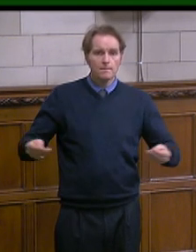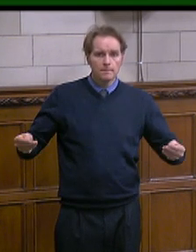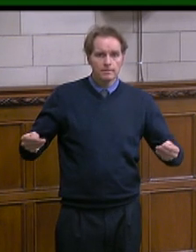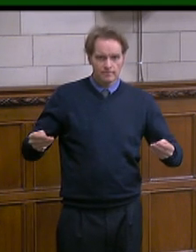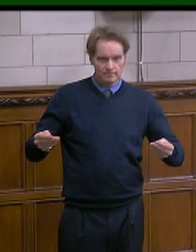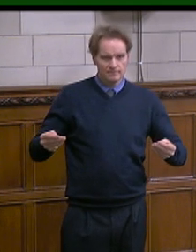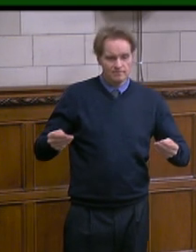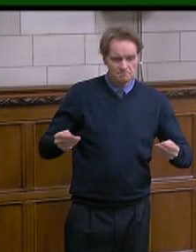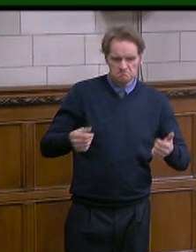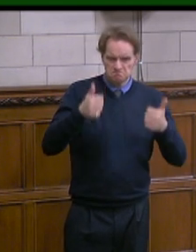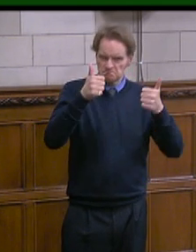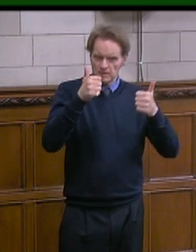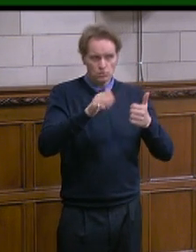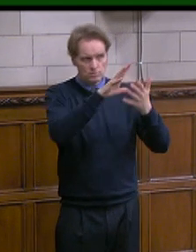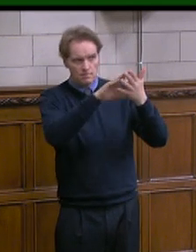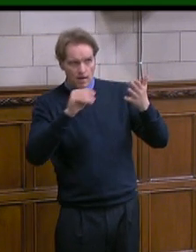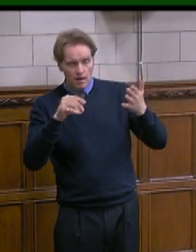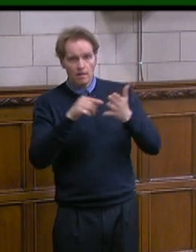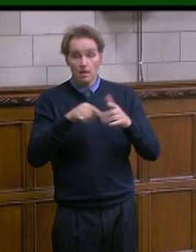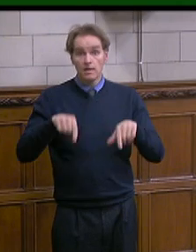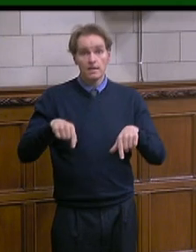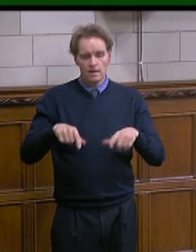begin work on taking down a barrier in Westminster.